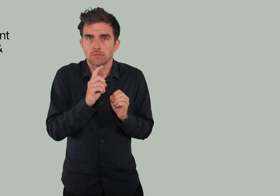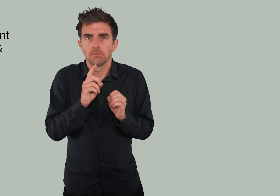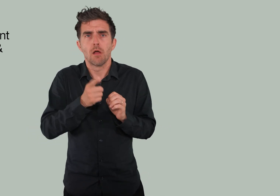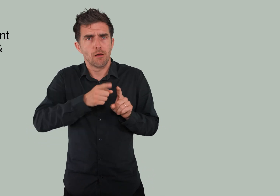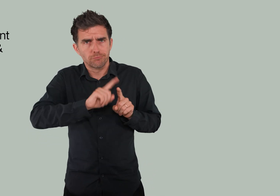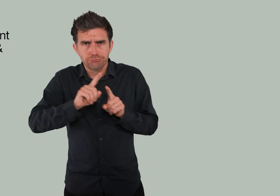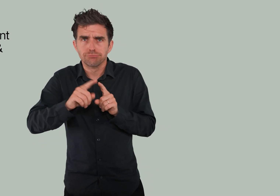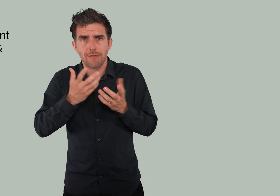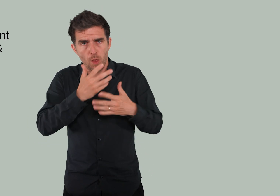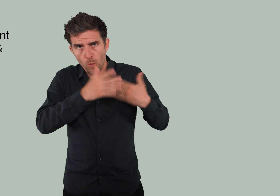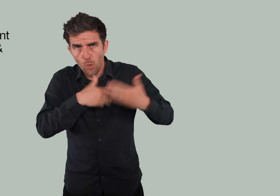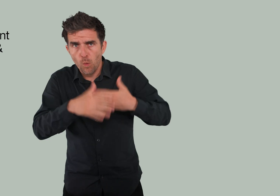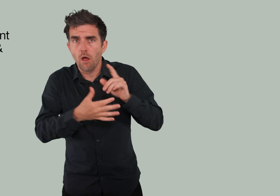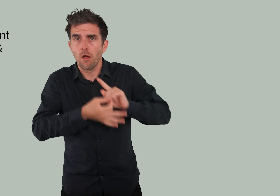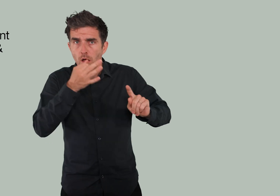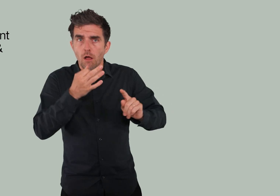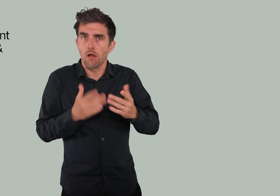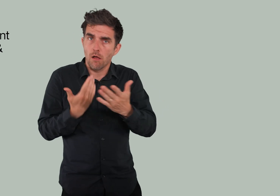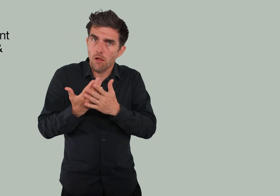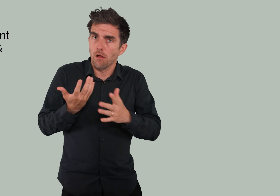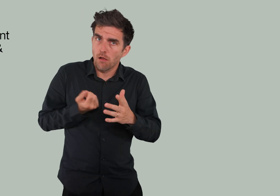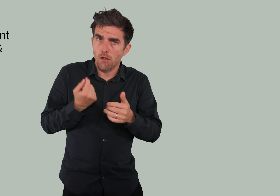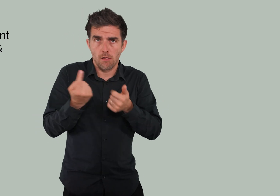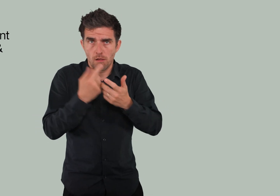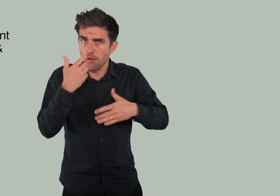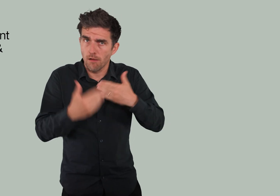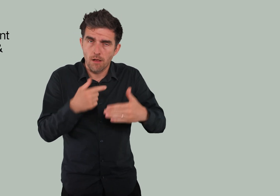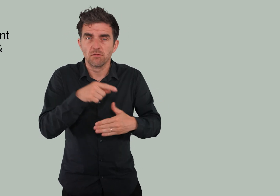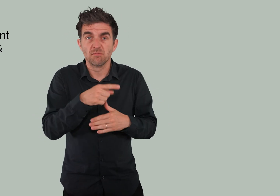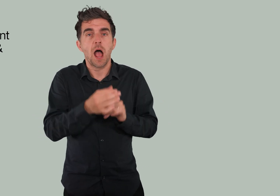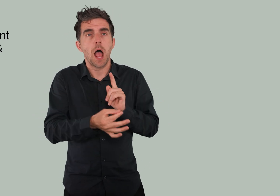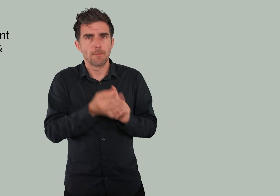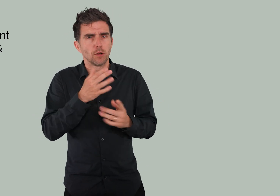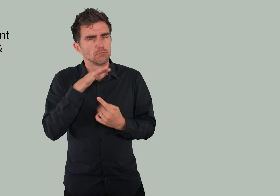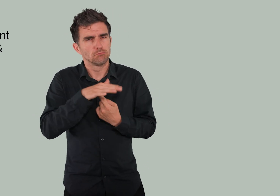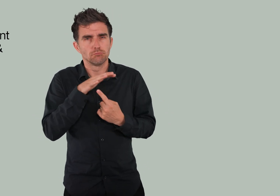As with all stages of the journey, applicants value